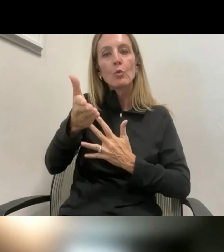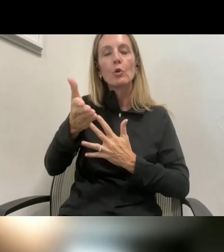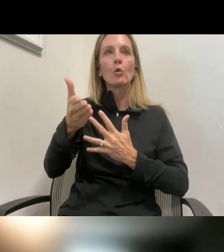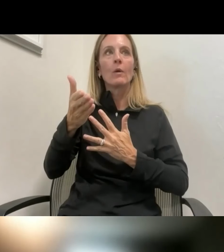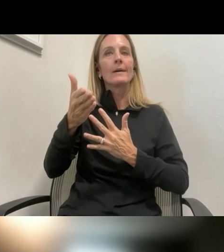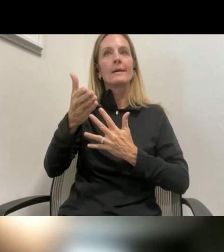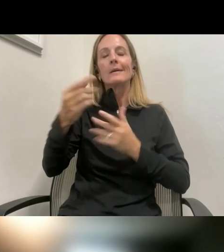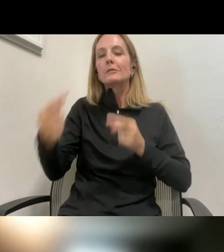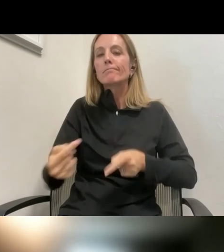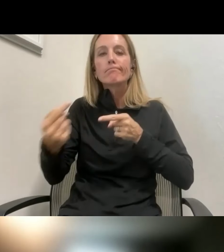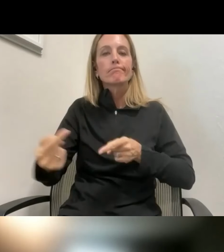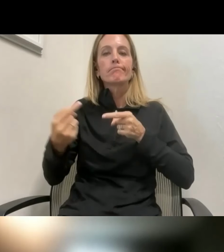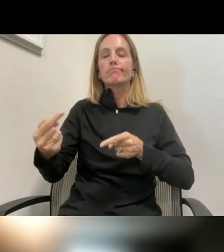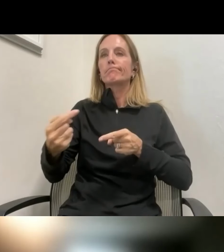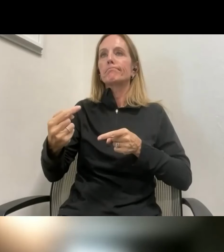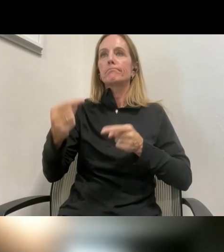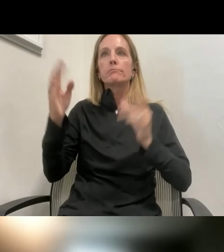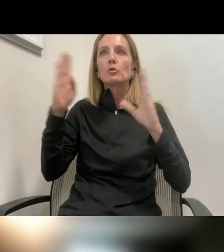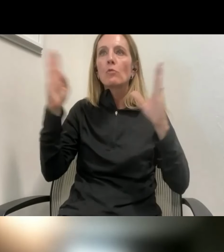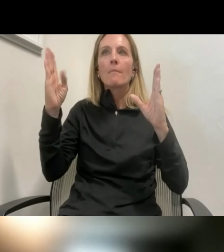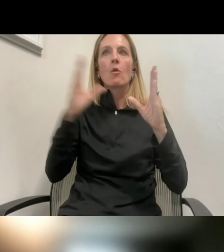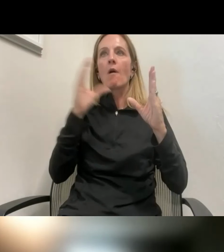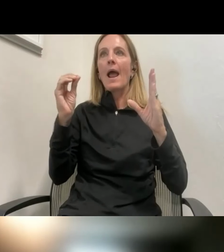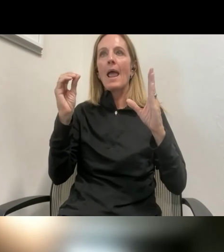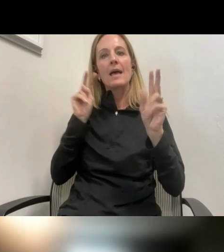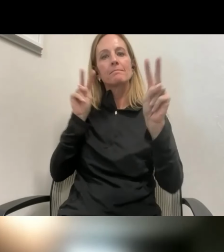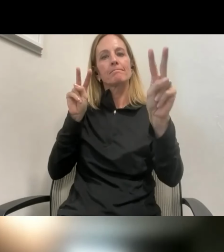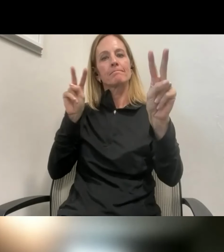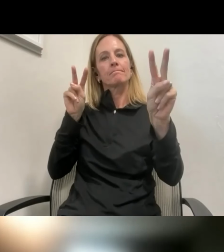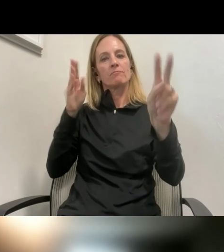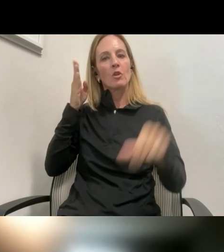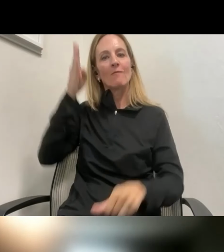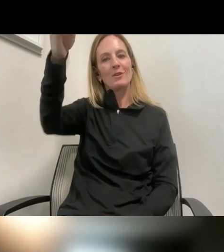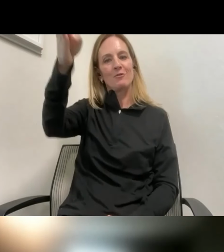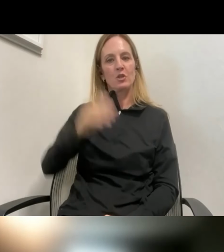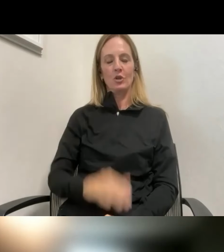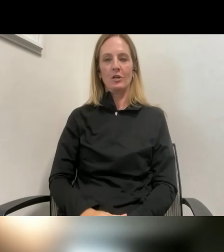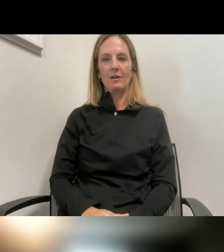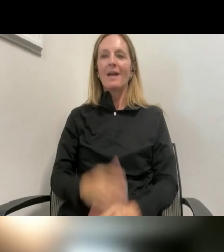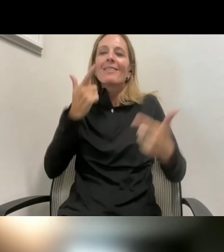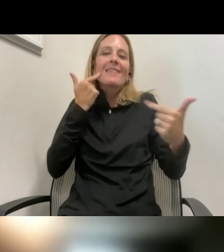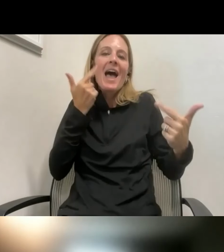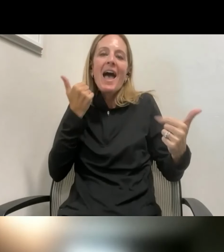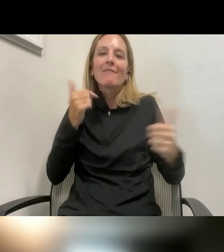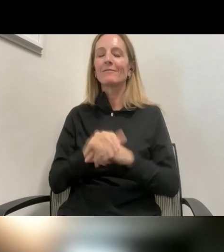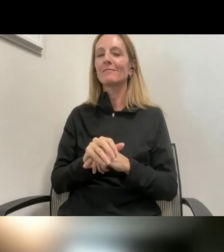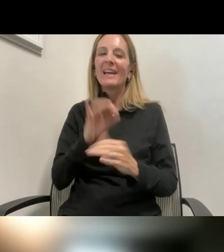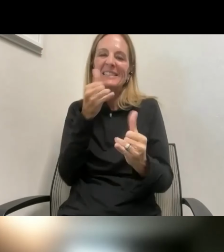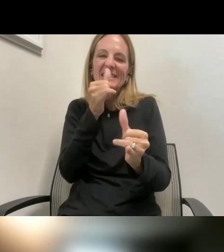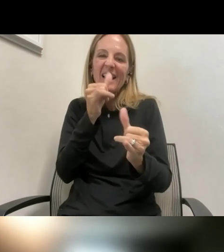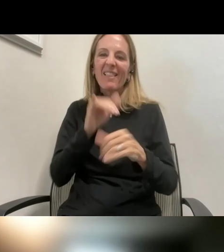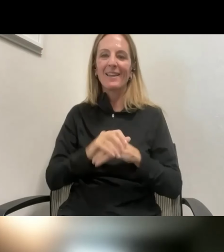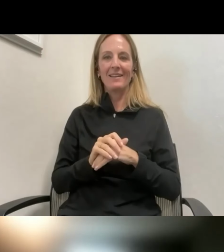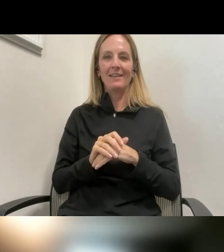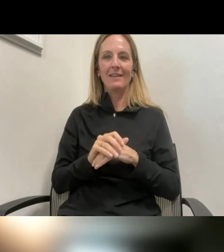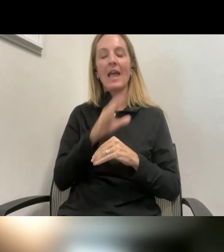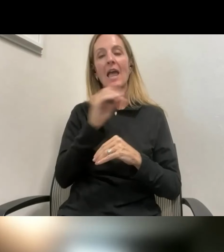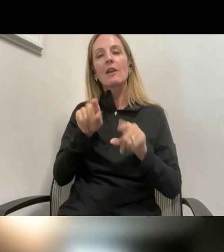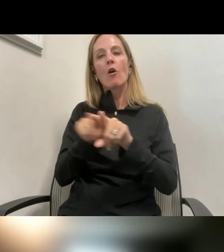and they teach us about warnings. About laughter, being absurd, consequences of actions. And so the